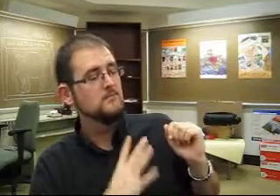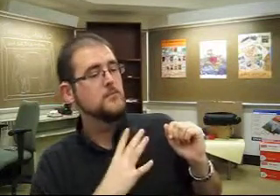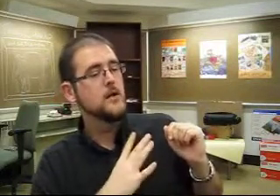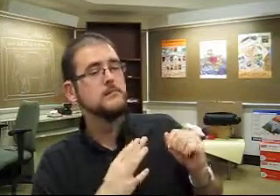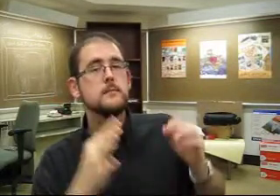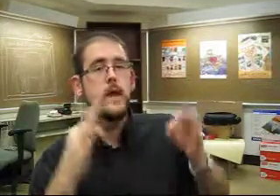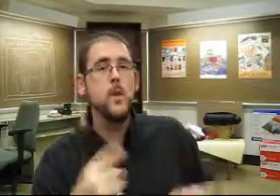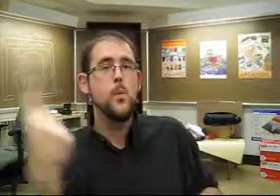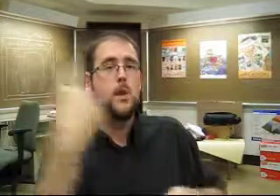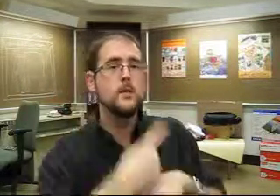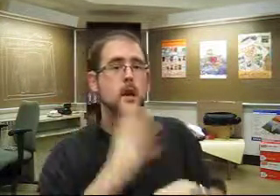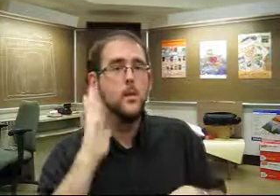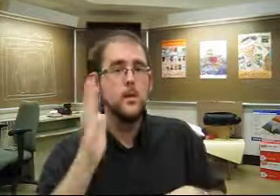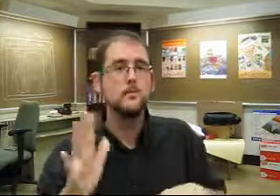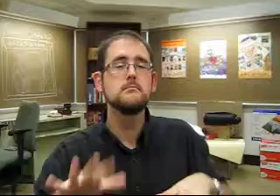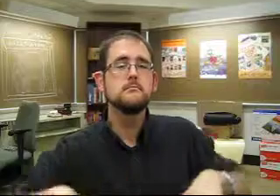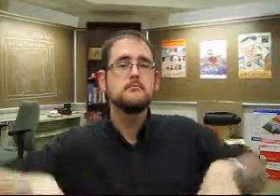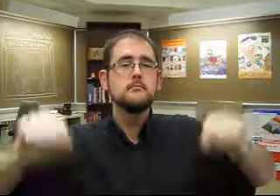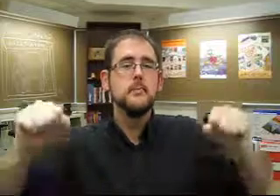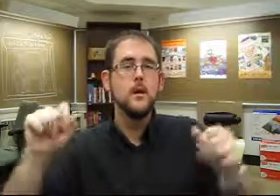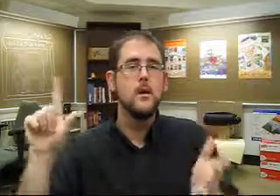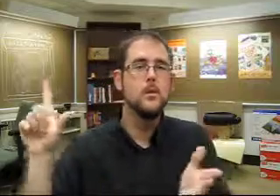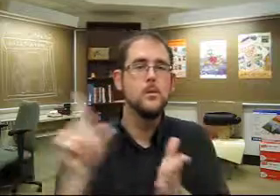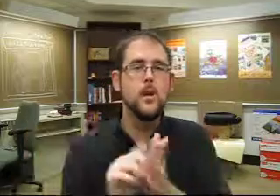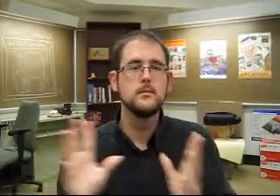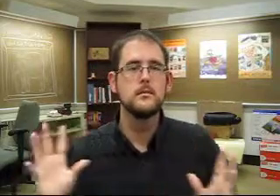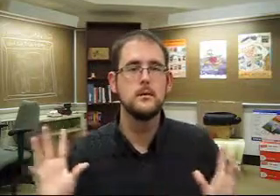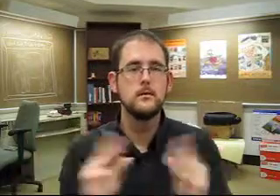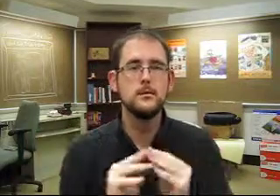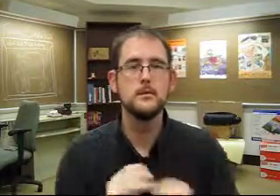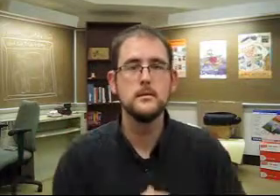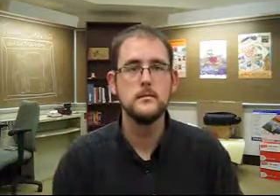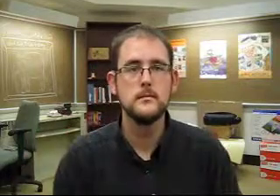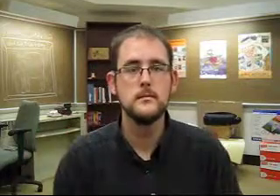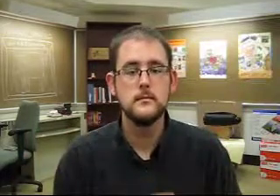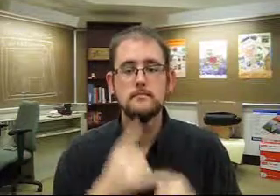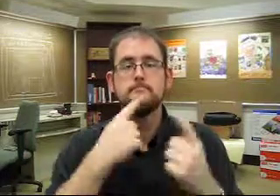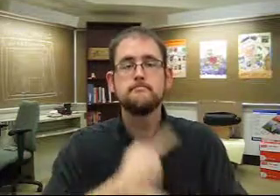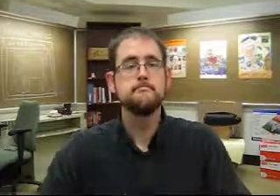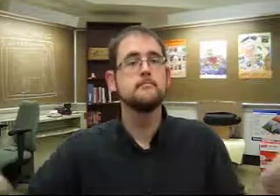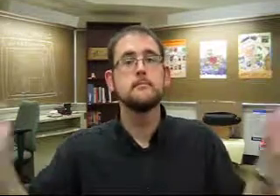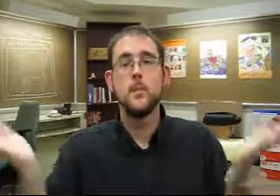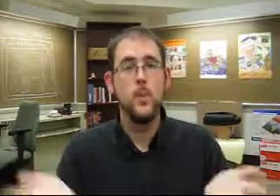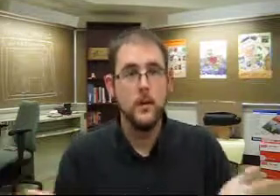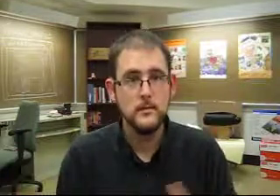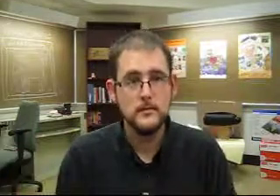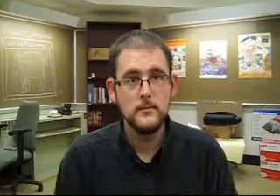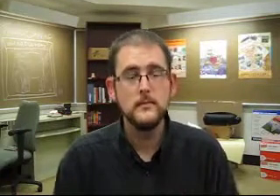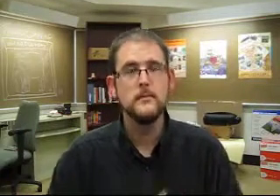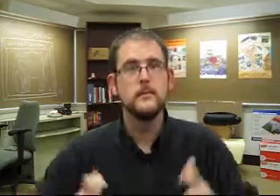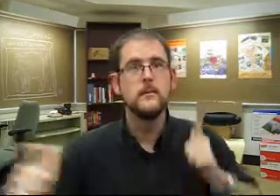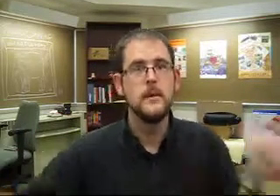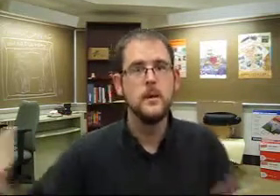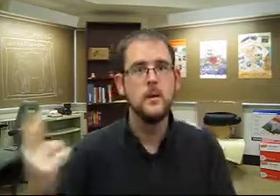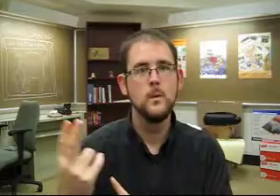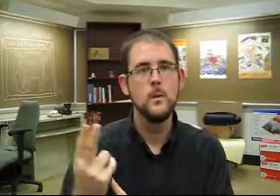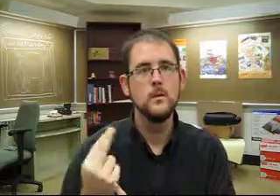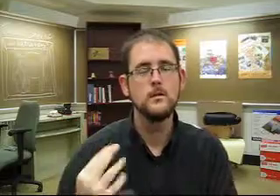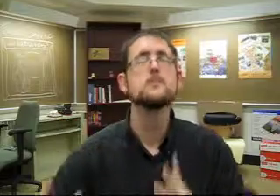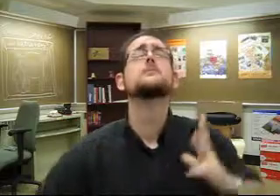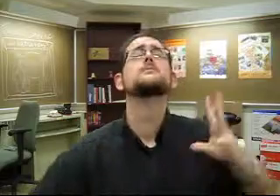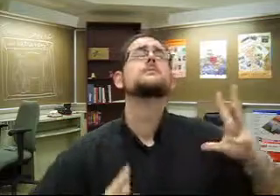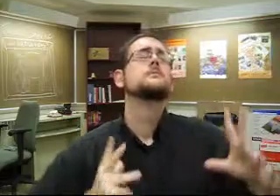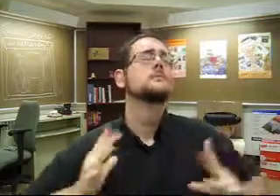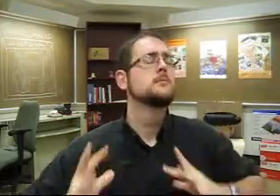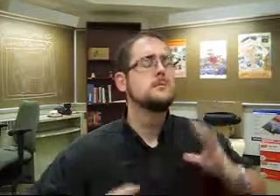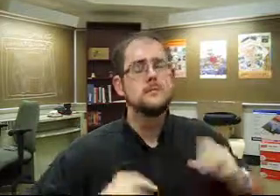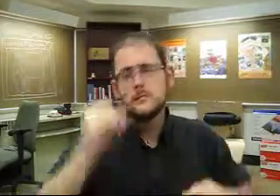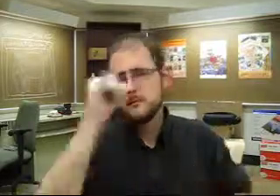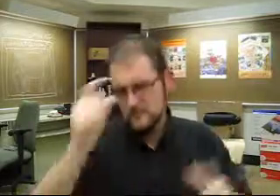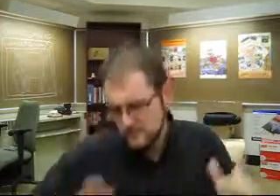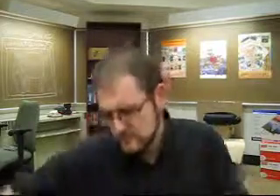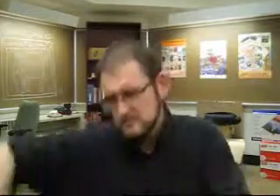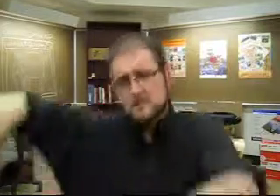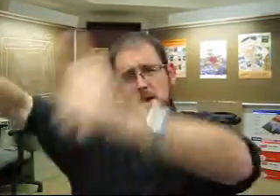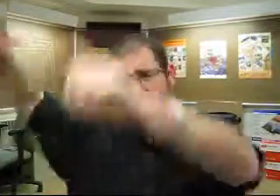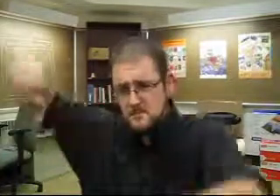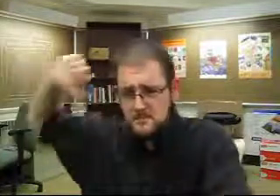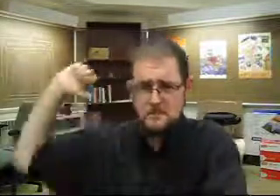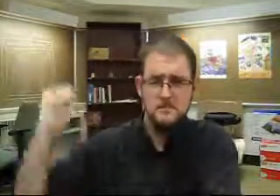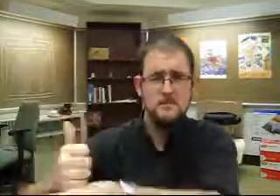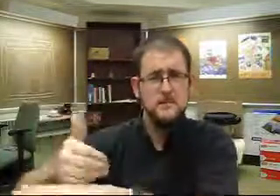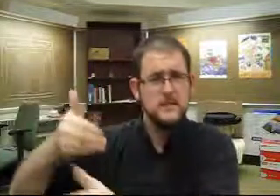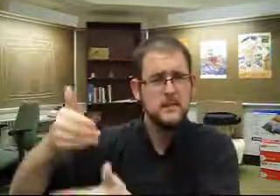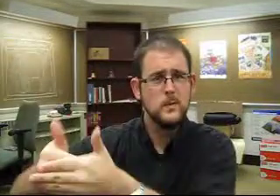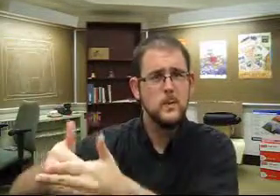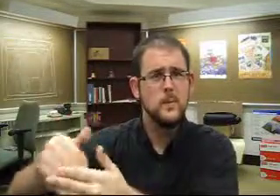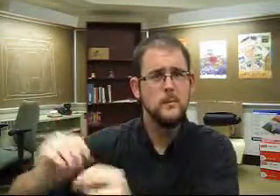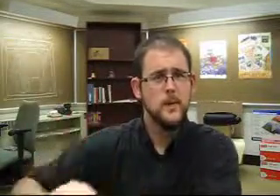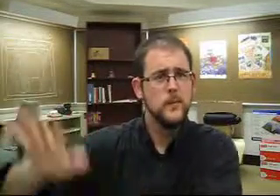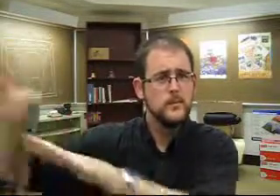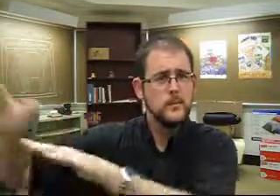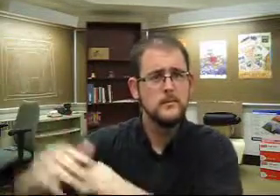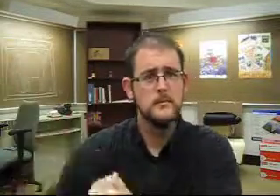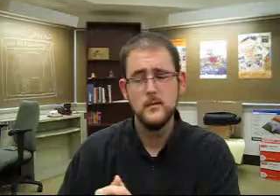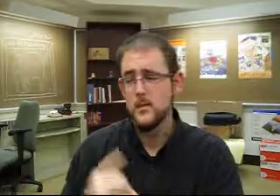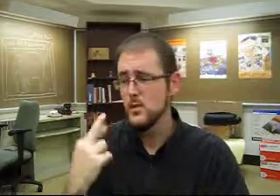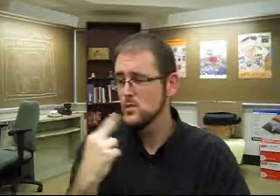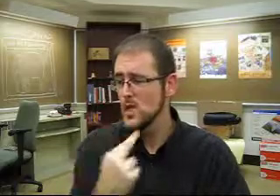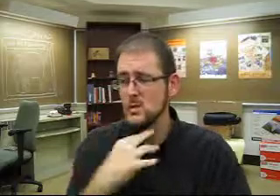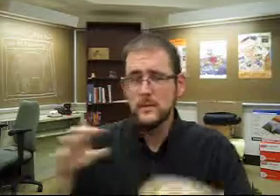He decides to host a press conference to announce a huge brand-new hotel